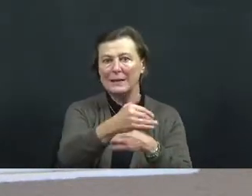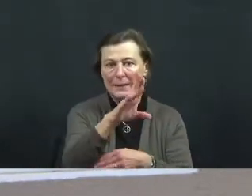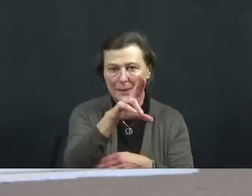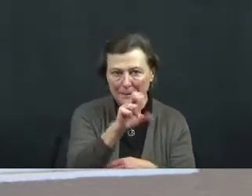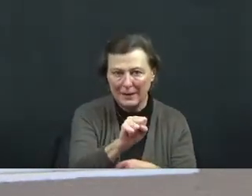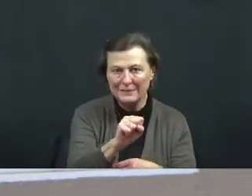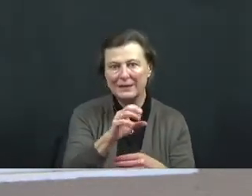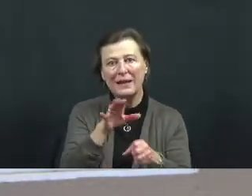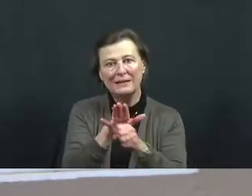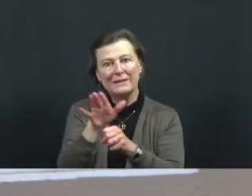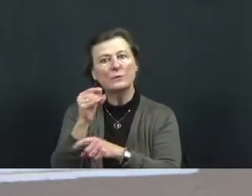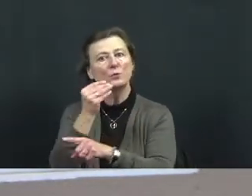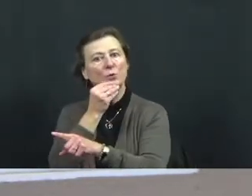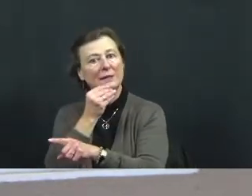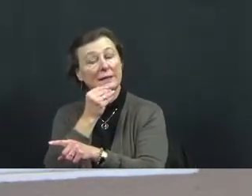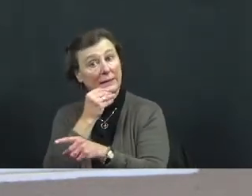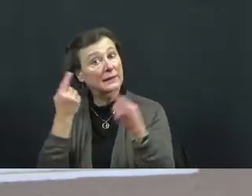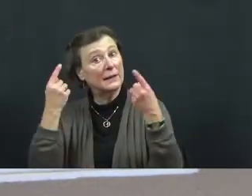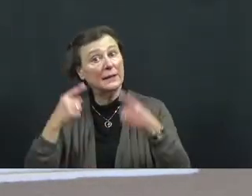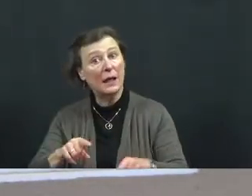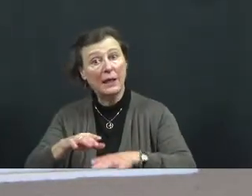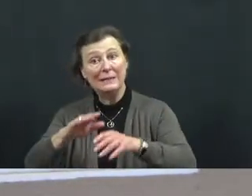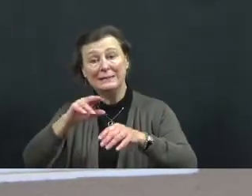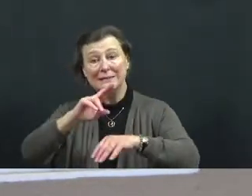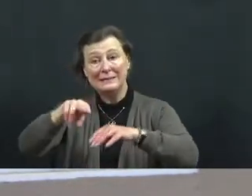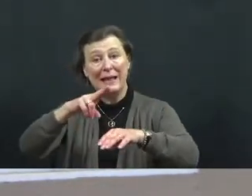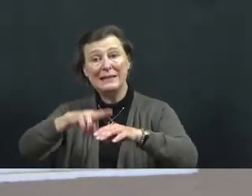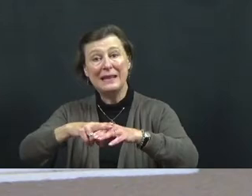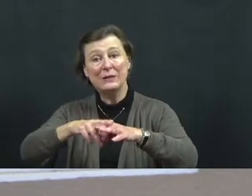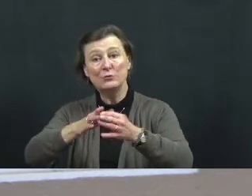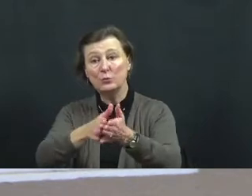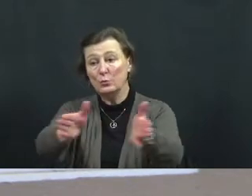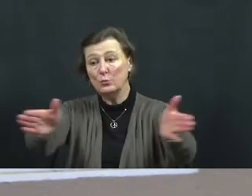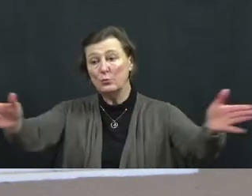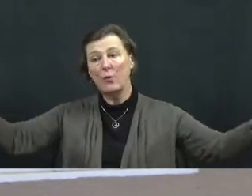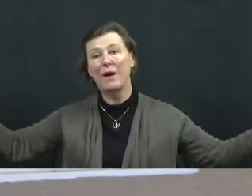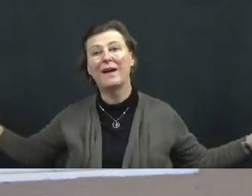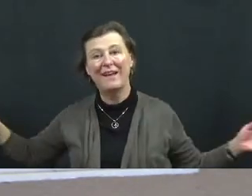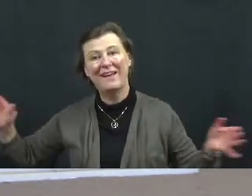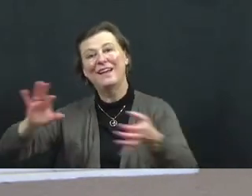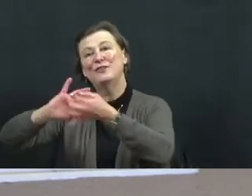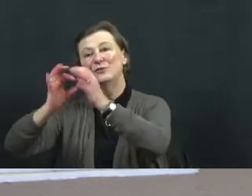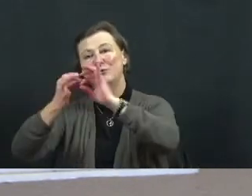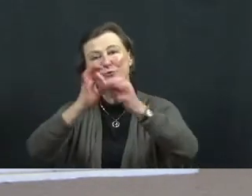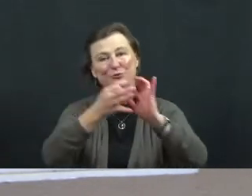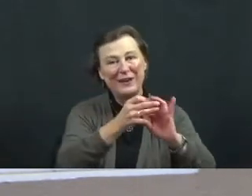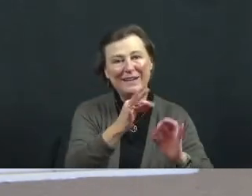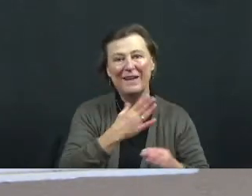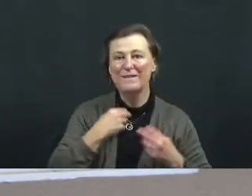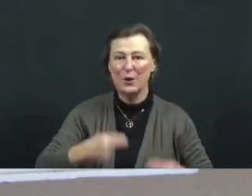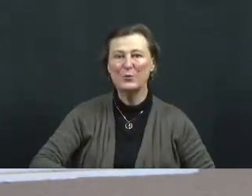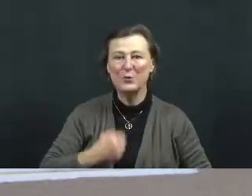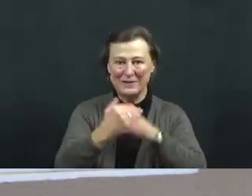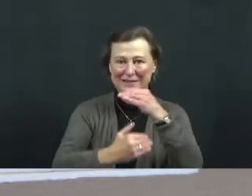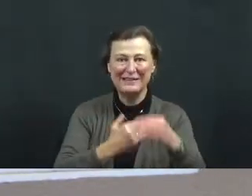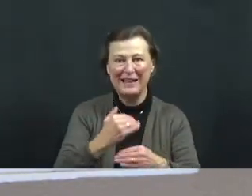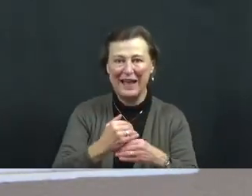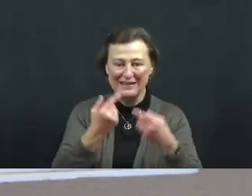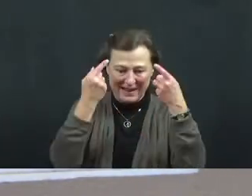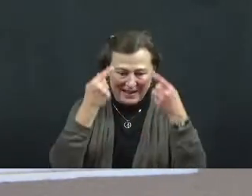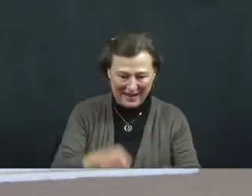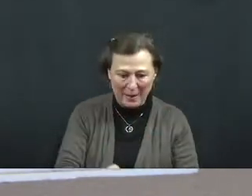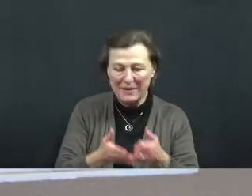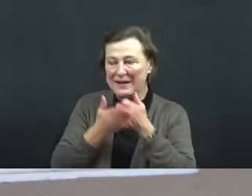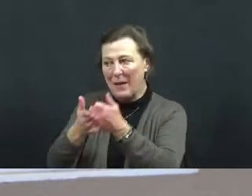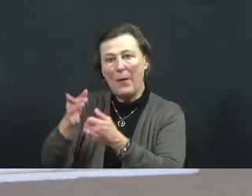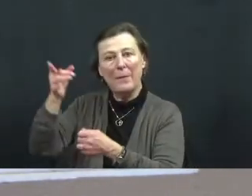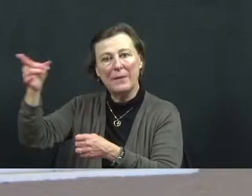In effect, a nationwide chain of human kindness came into being and helped him cross the continent,